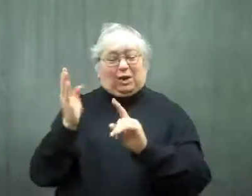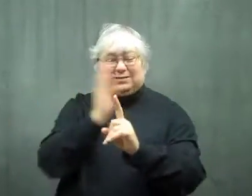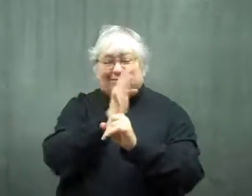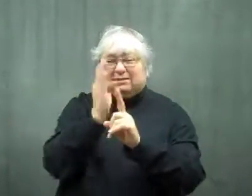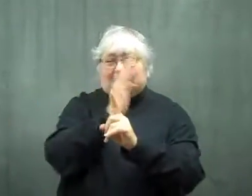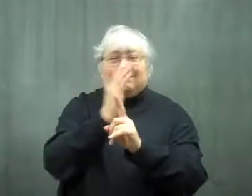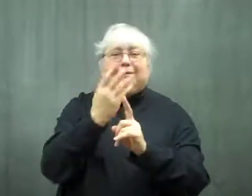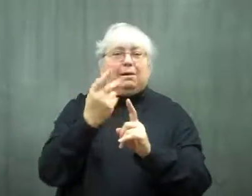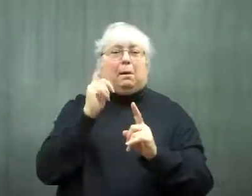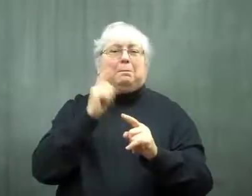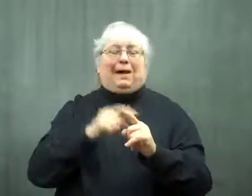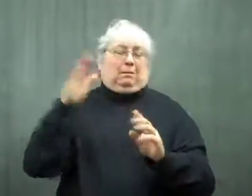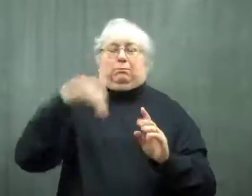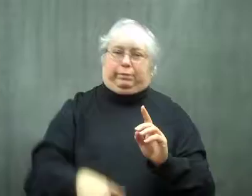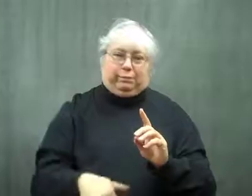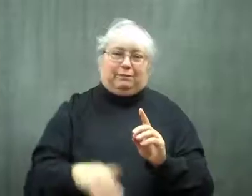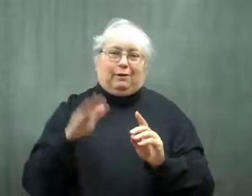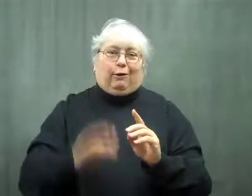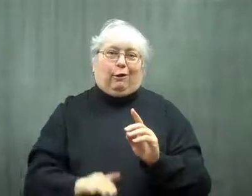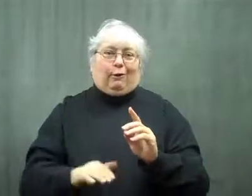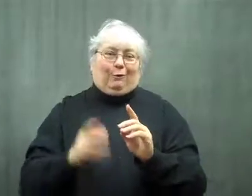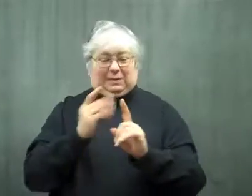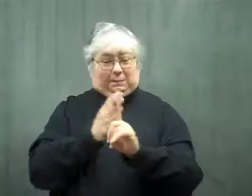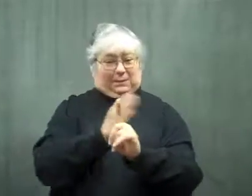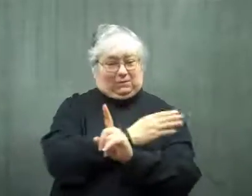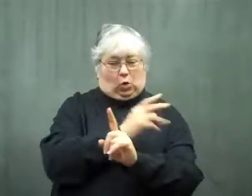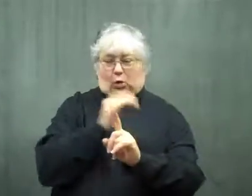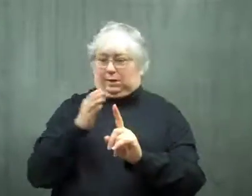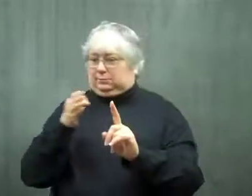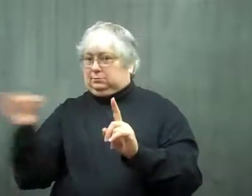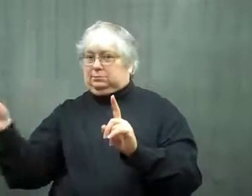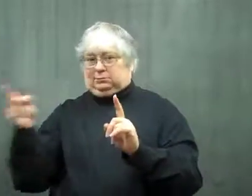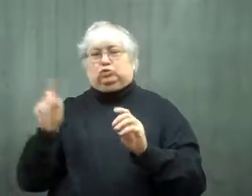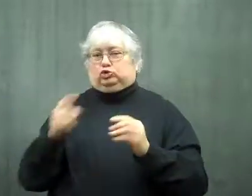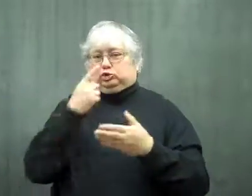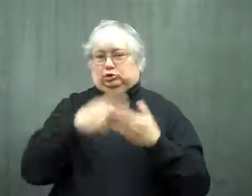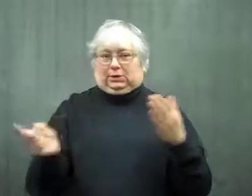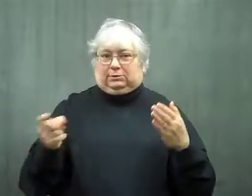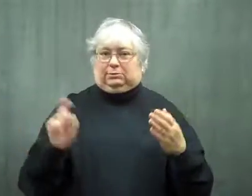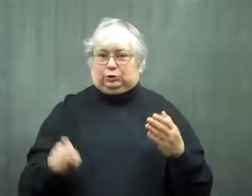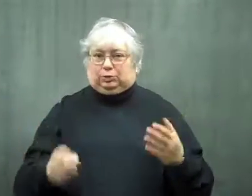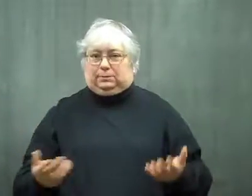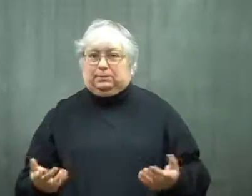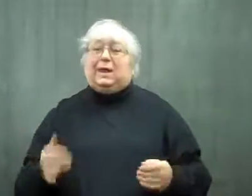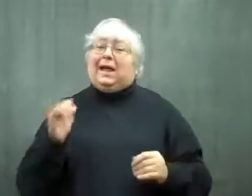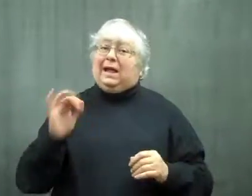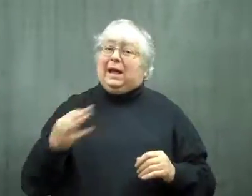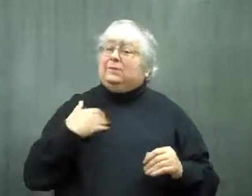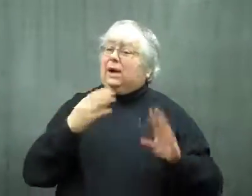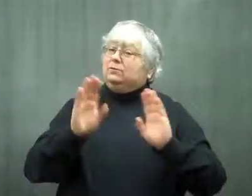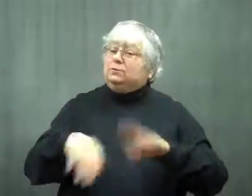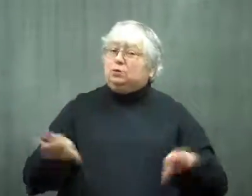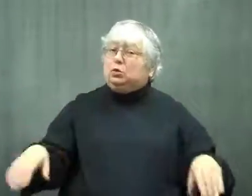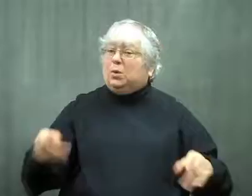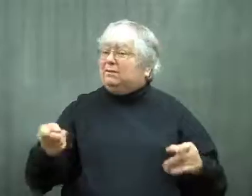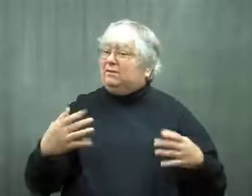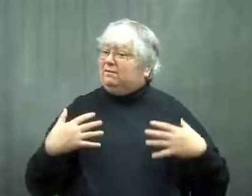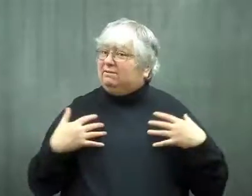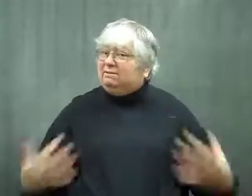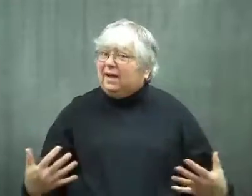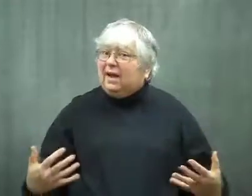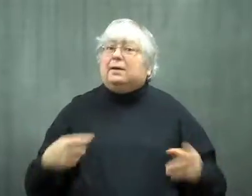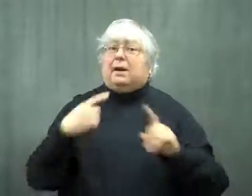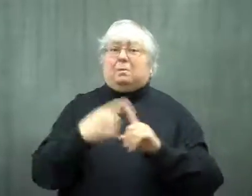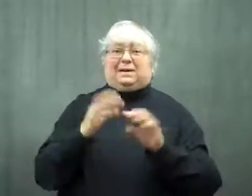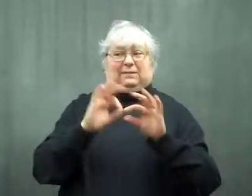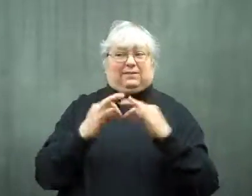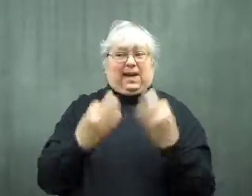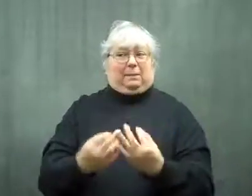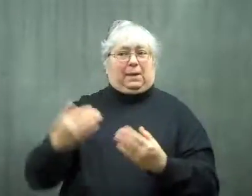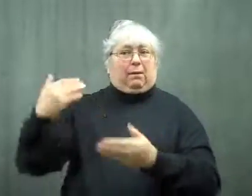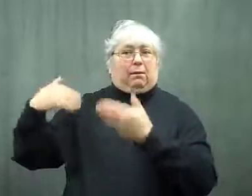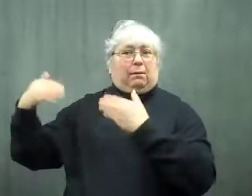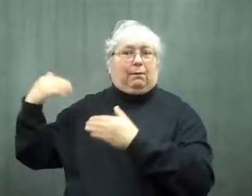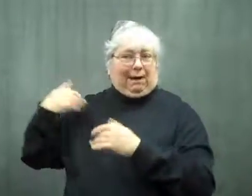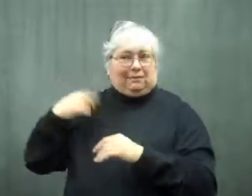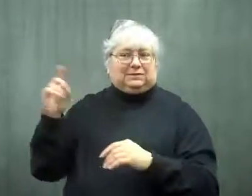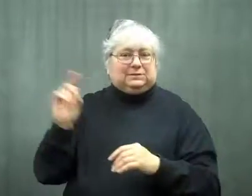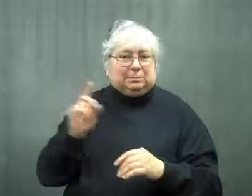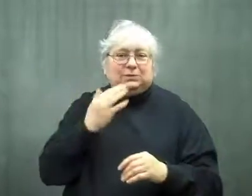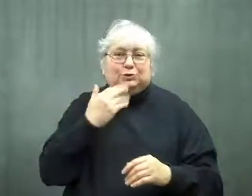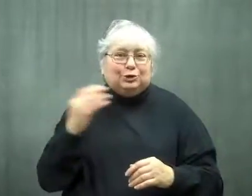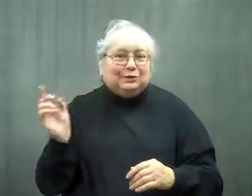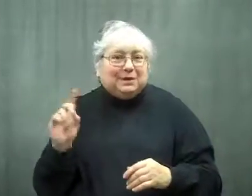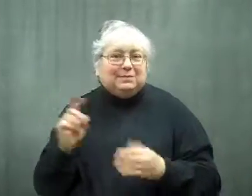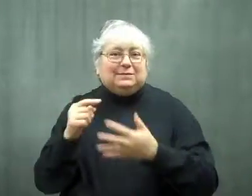Between those ages, it usually plummets, so testing needs to be before and after.